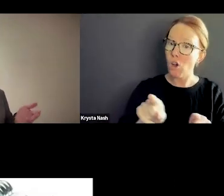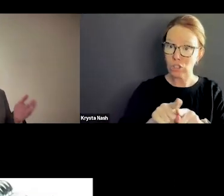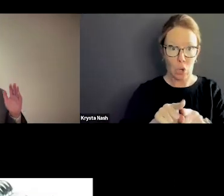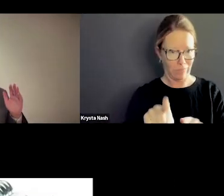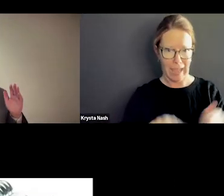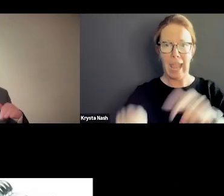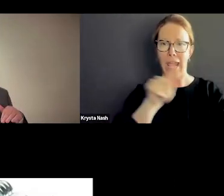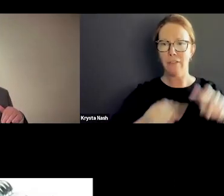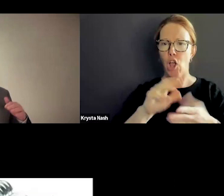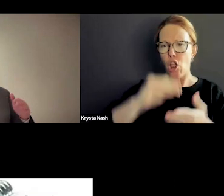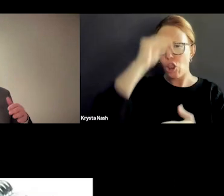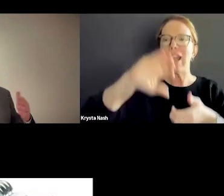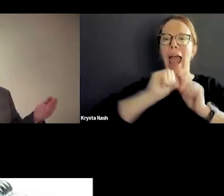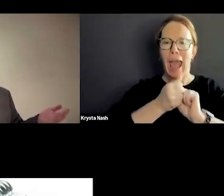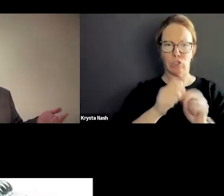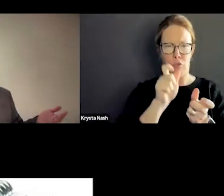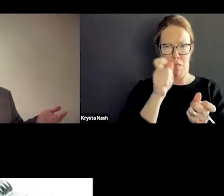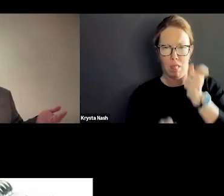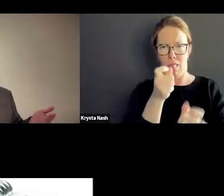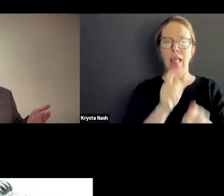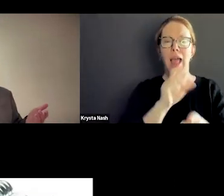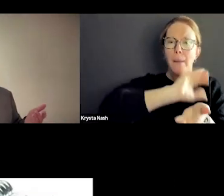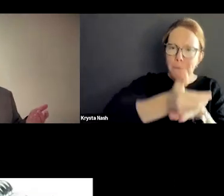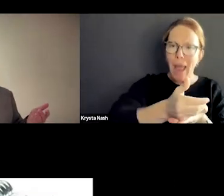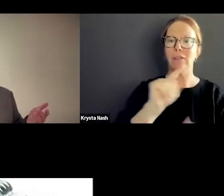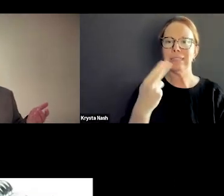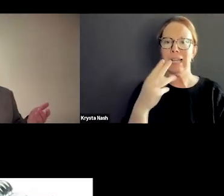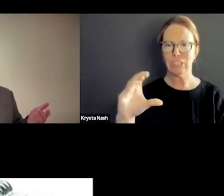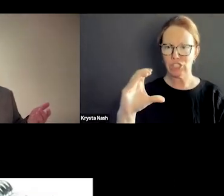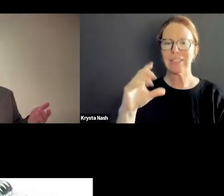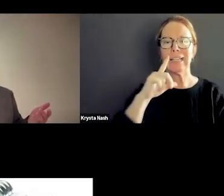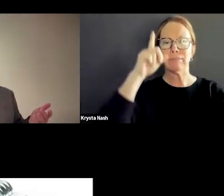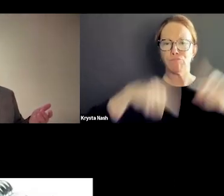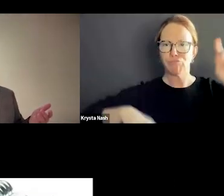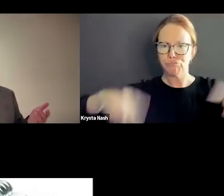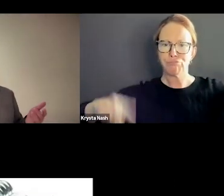the amount of THC in different products. And so what I have shown you around the edge of the screen